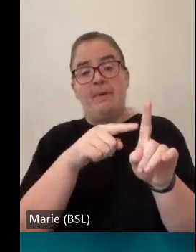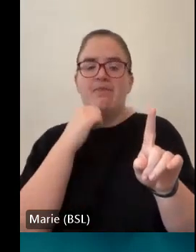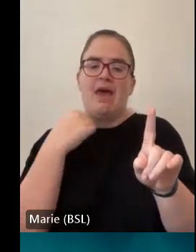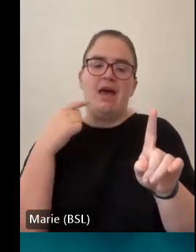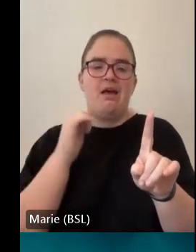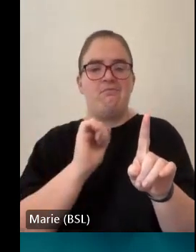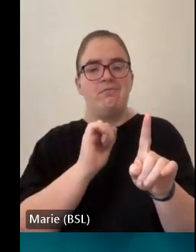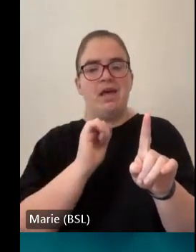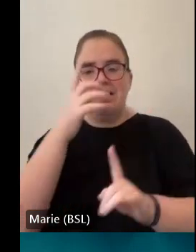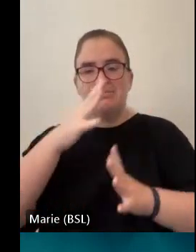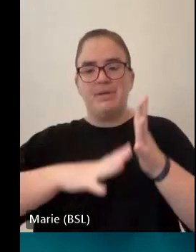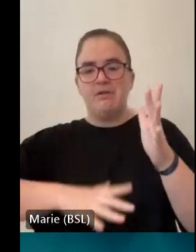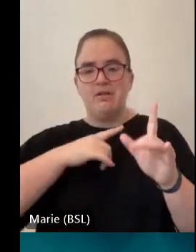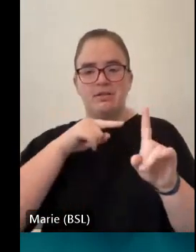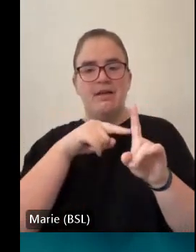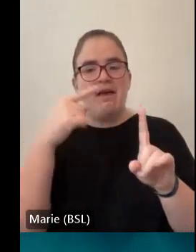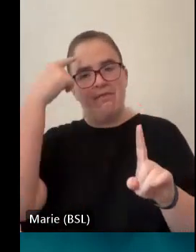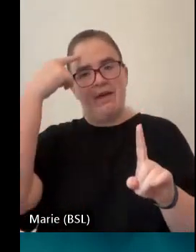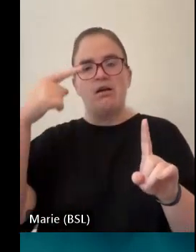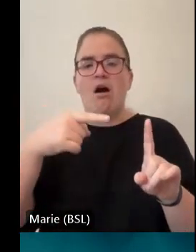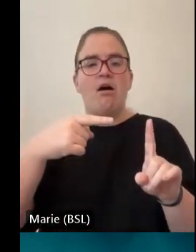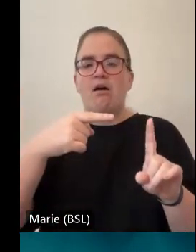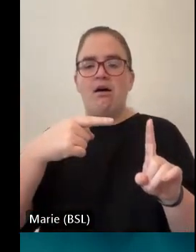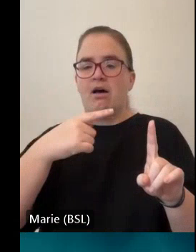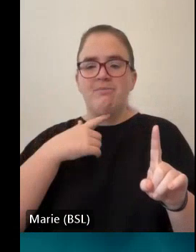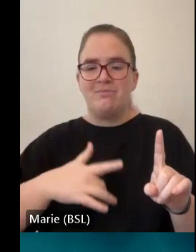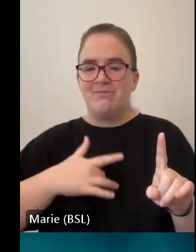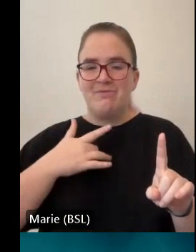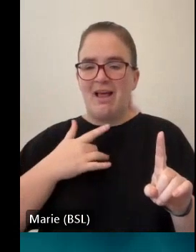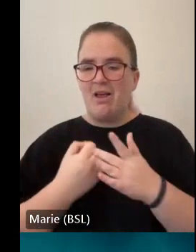really have that sense that they're not alone and that other